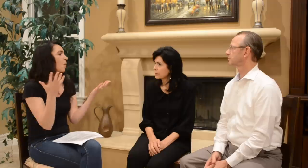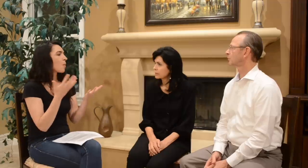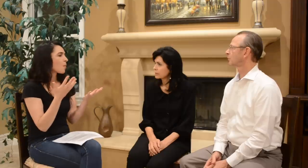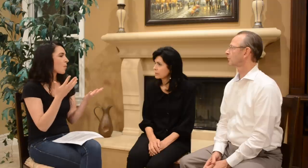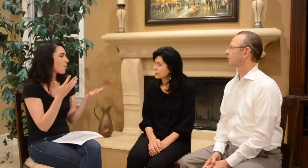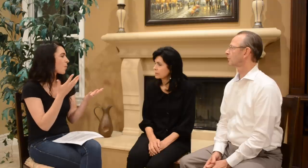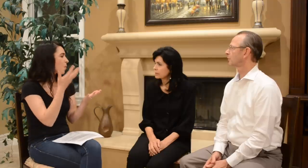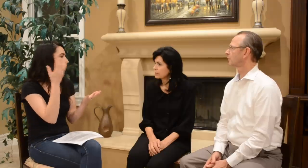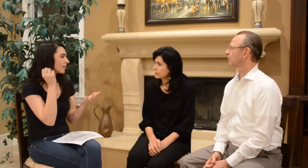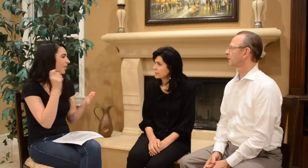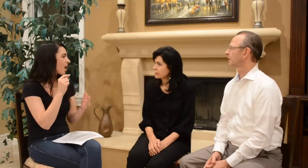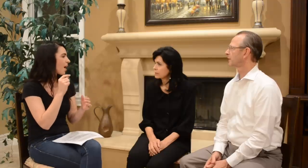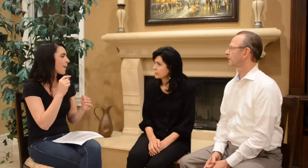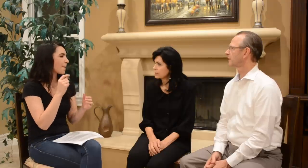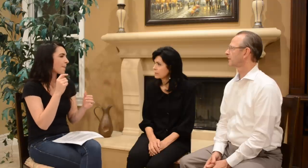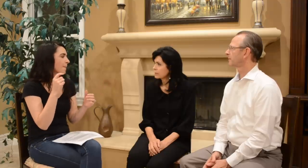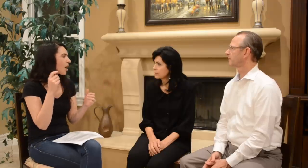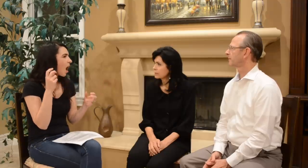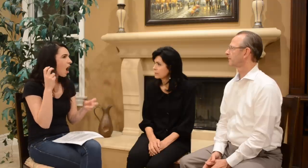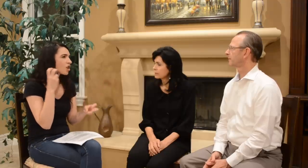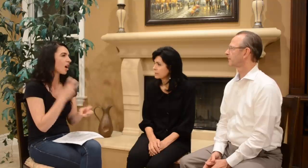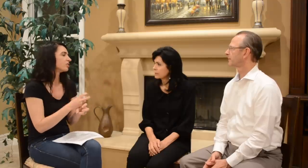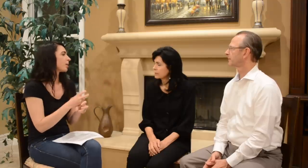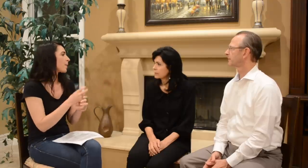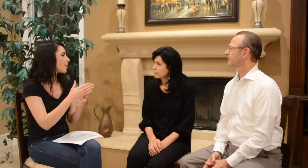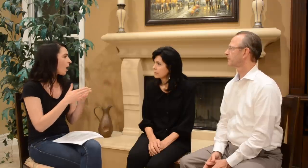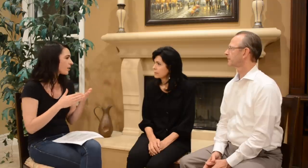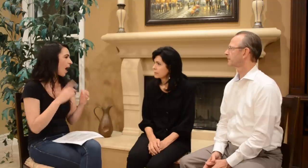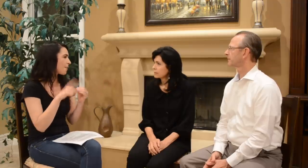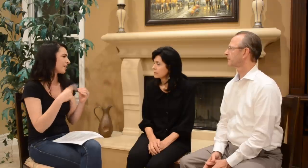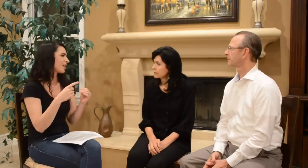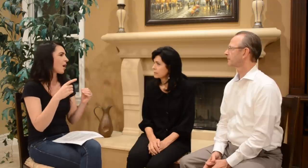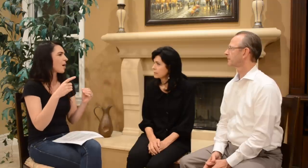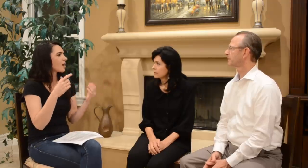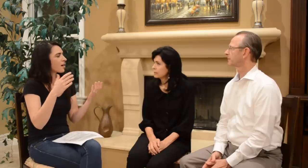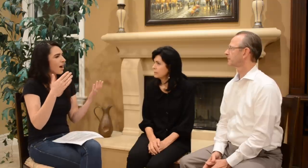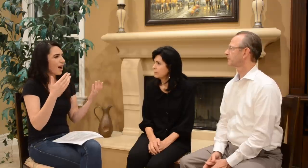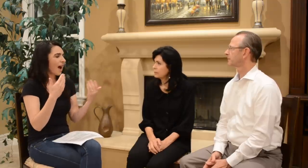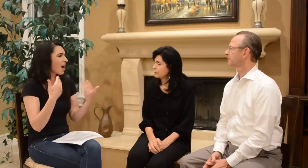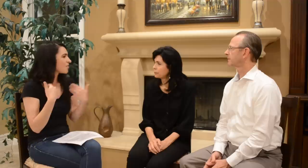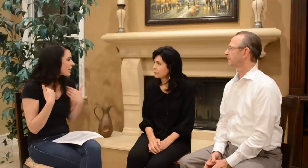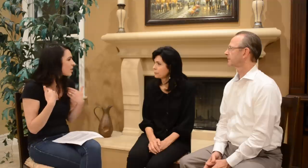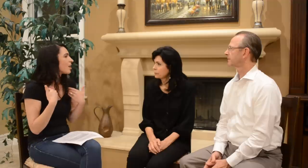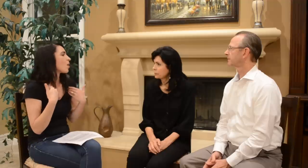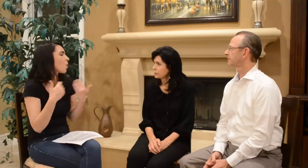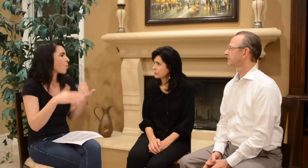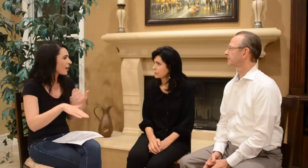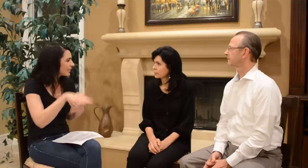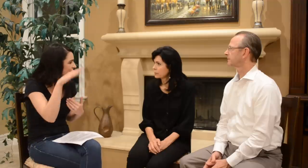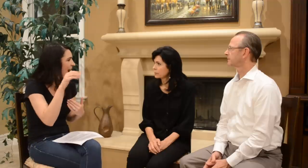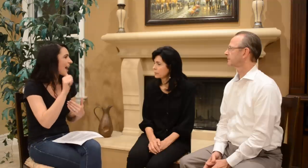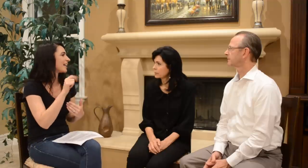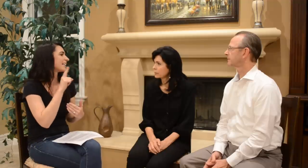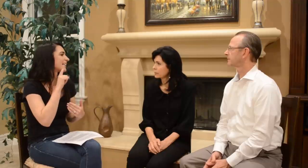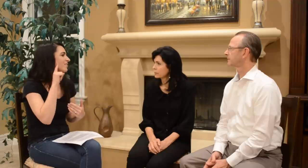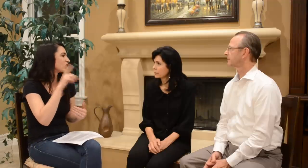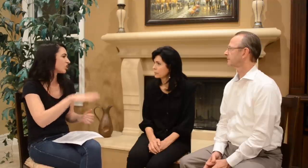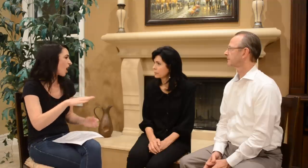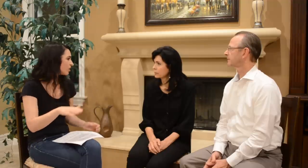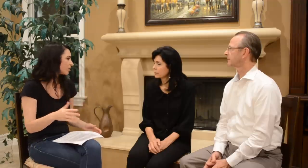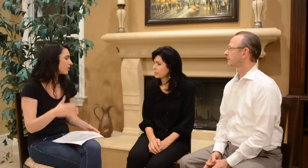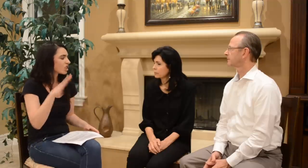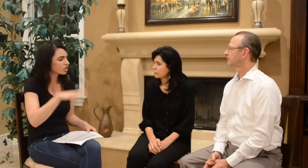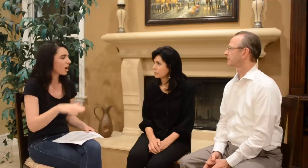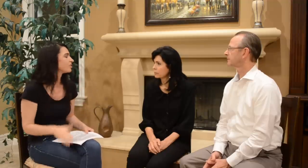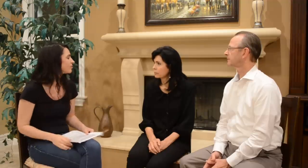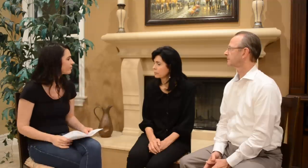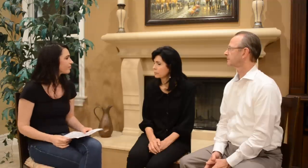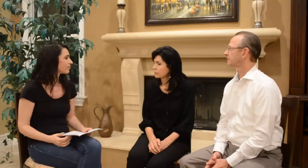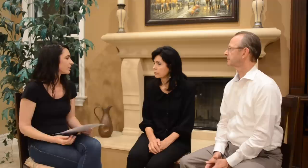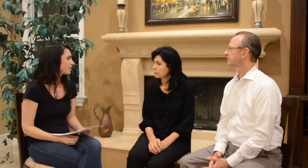What was the hardest part about having, raising a deaf children... child?